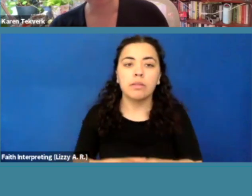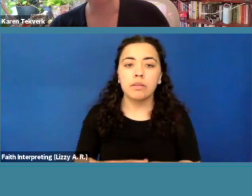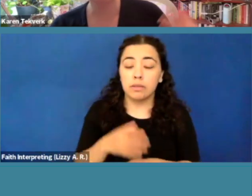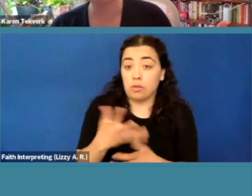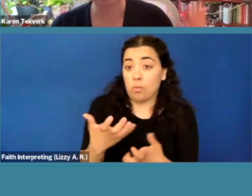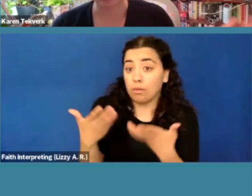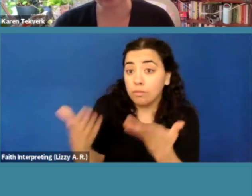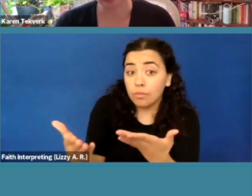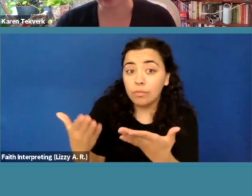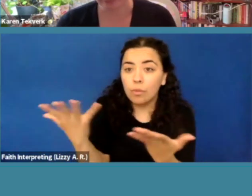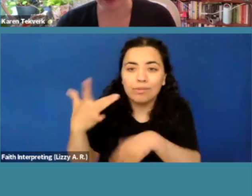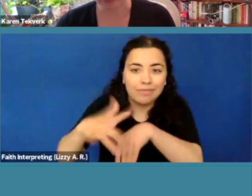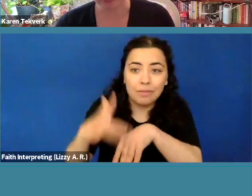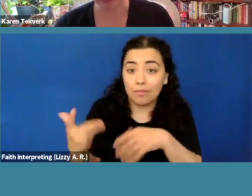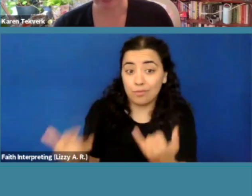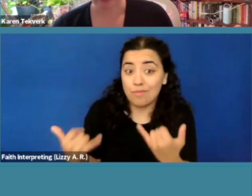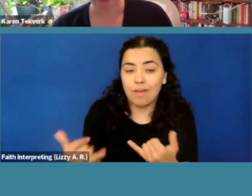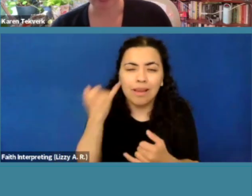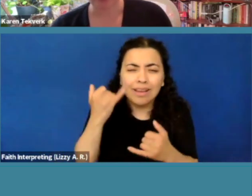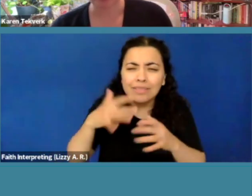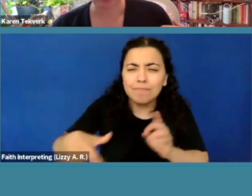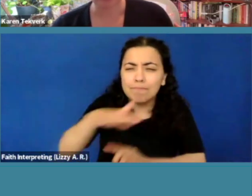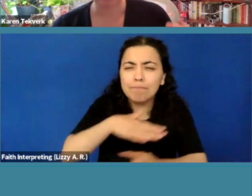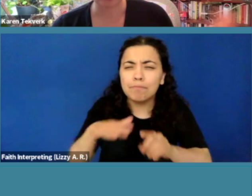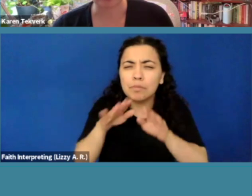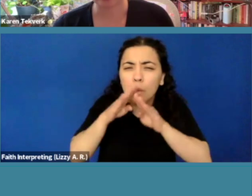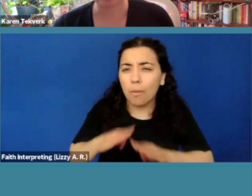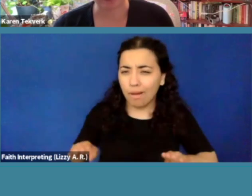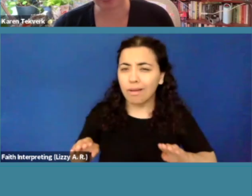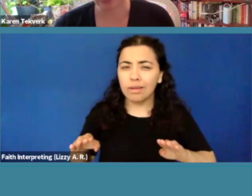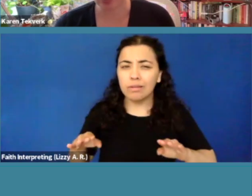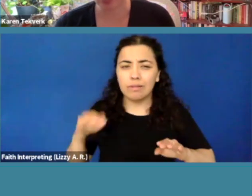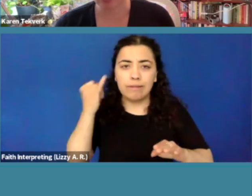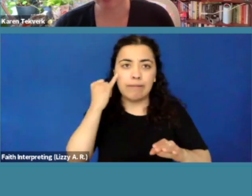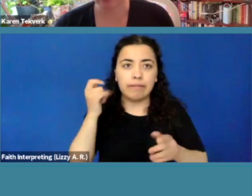If you already have a quiet space, if you have adaptive tools,